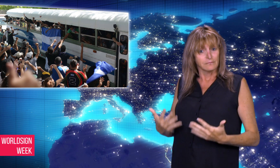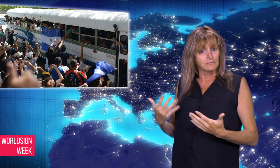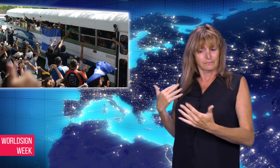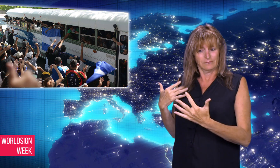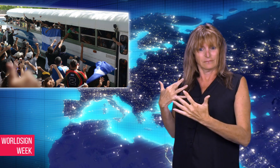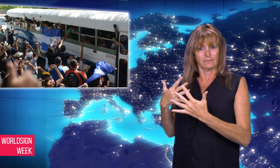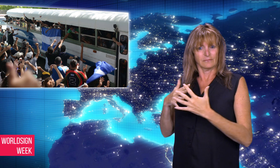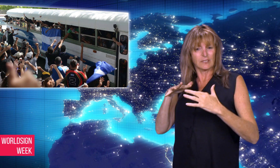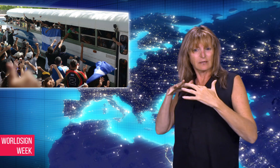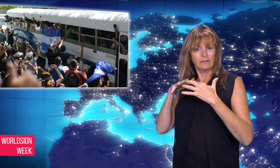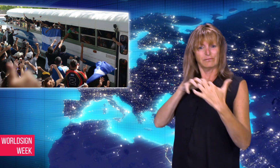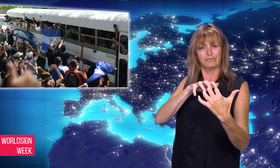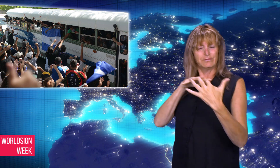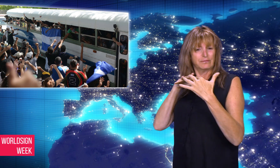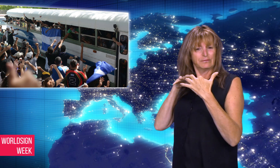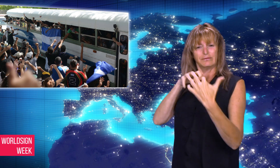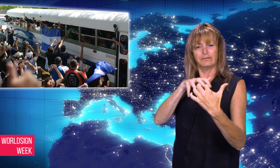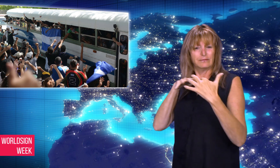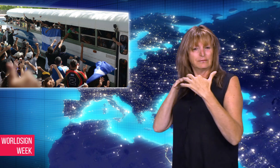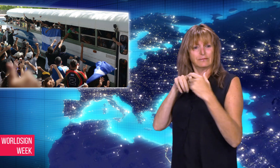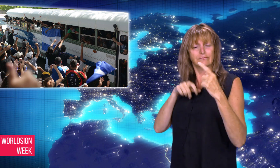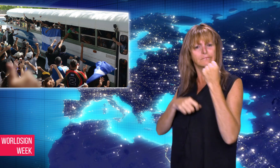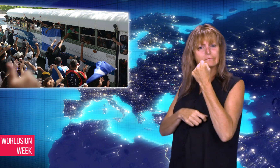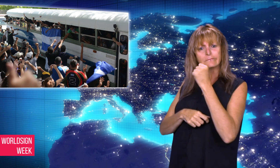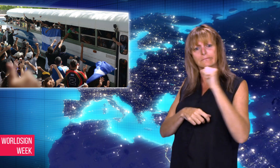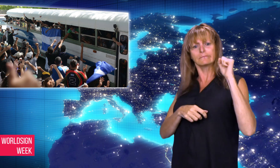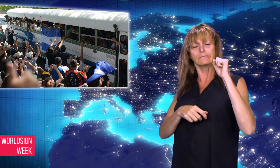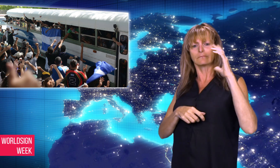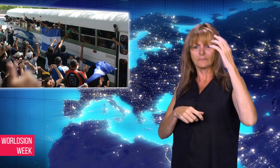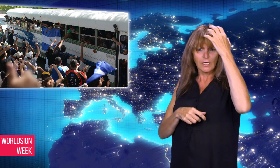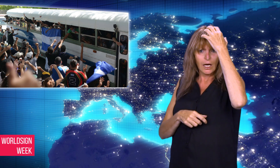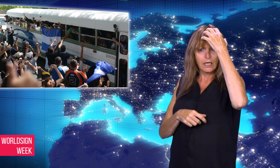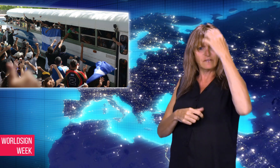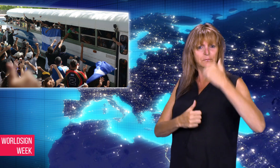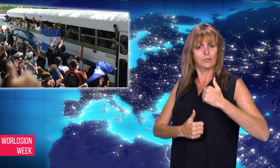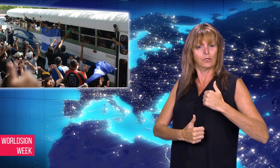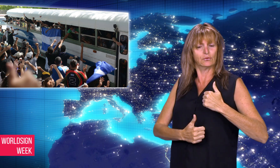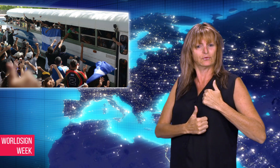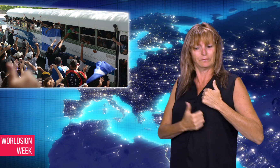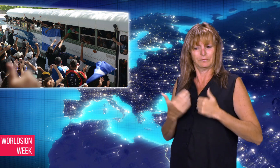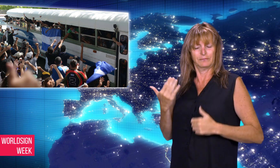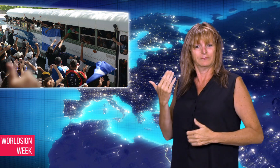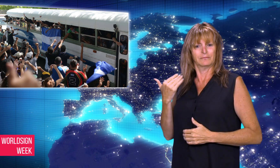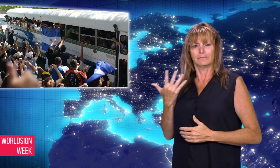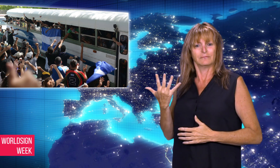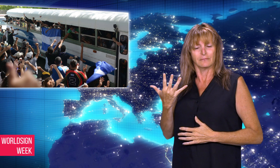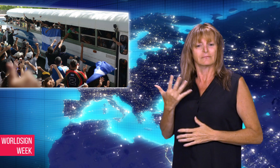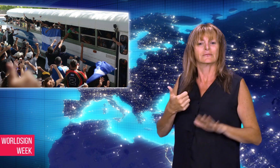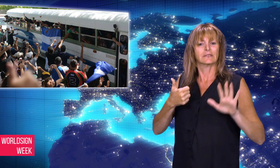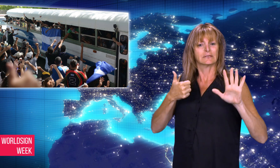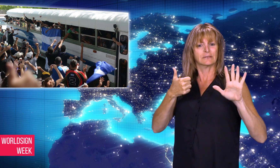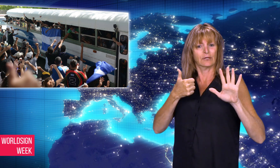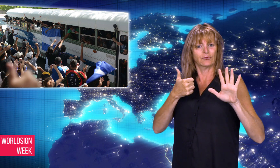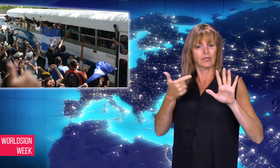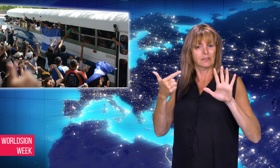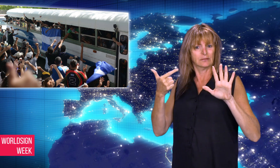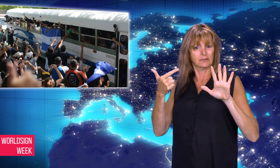In the latest clash with pro-government troops over the weekend, two student